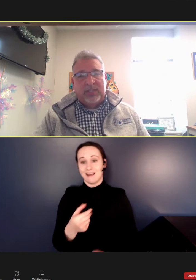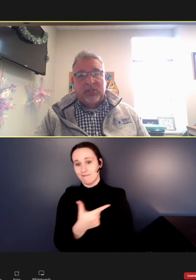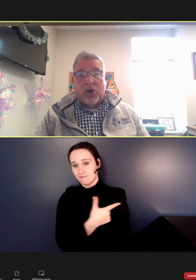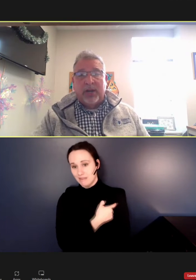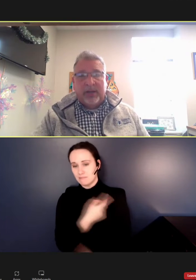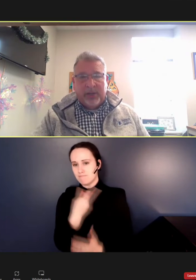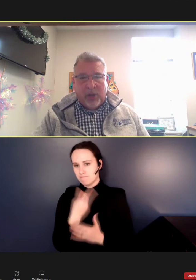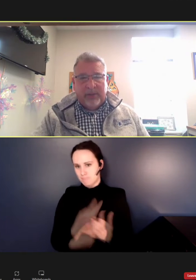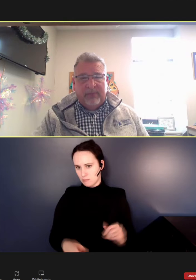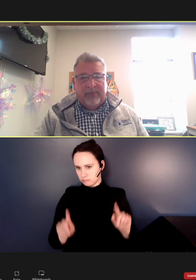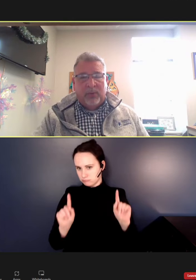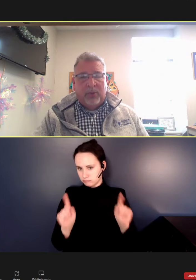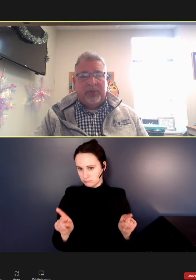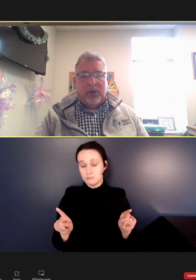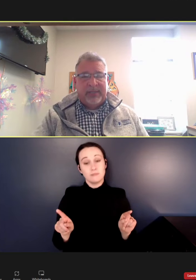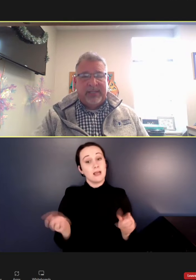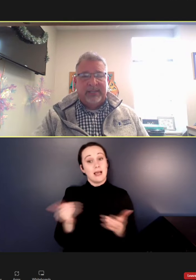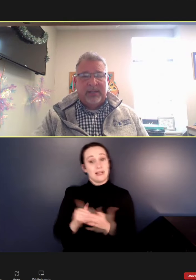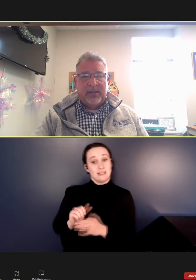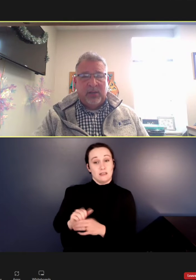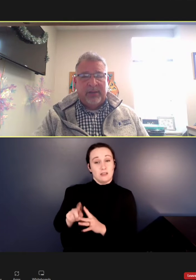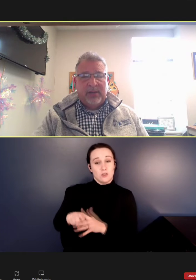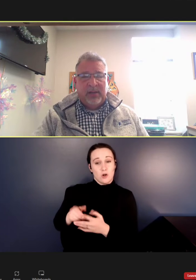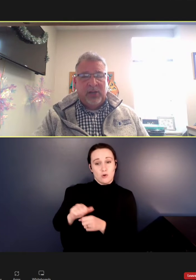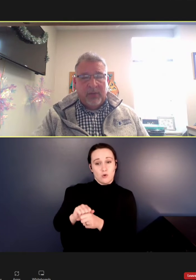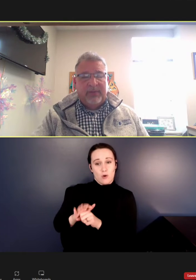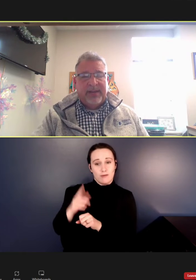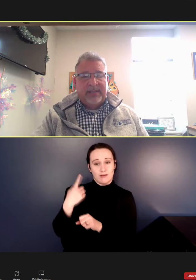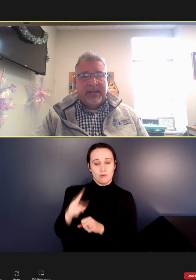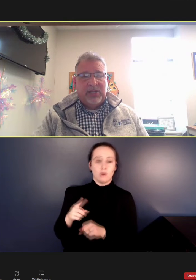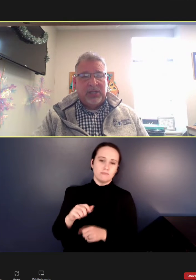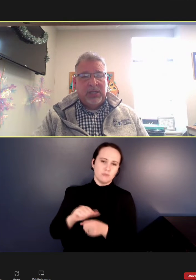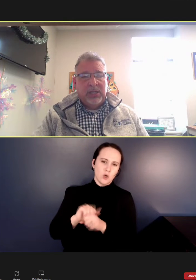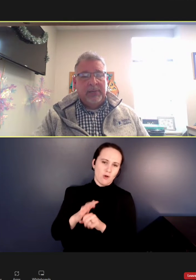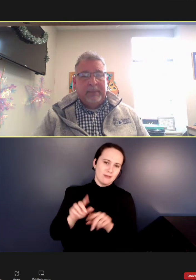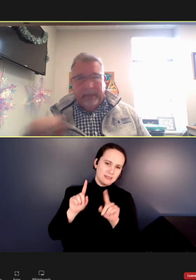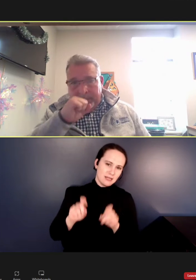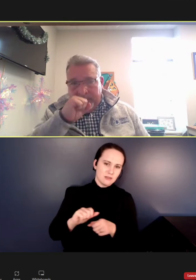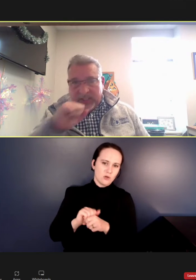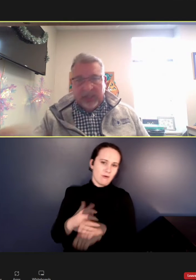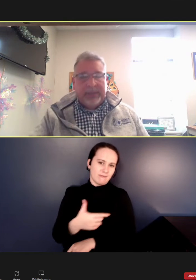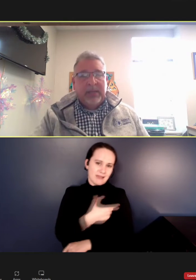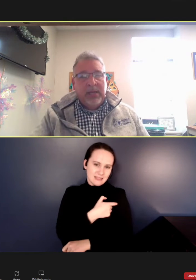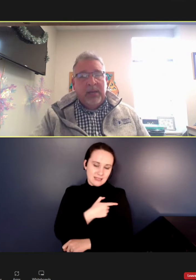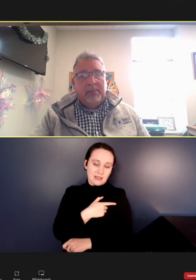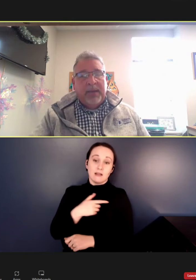was started in COVID for both COVID testing and COVID vaccination, [coughs] excuse me.